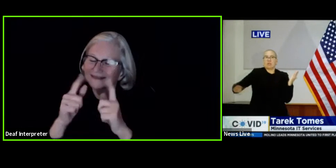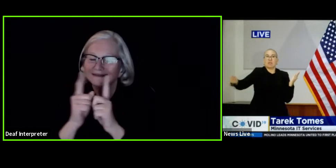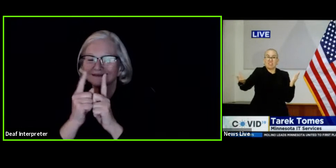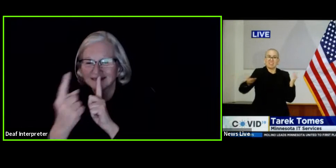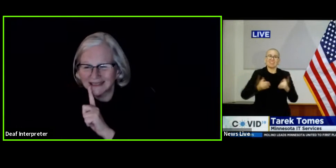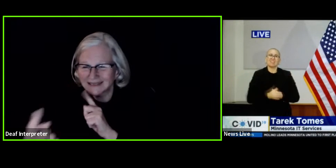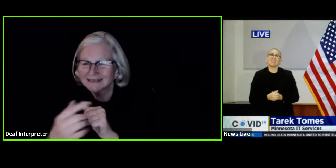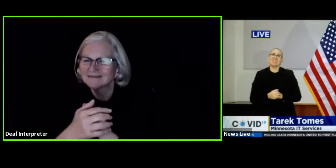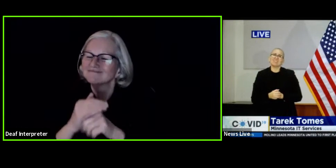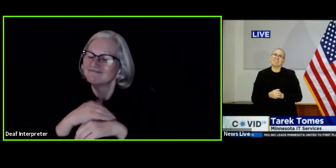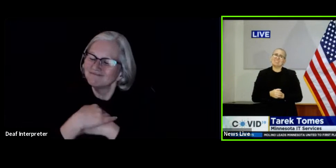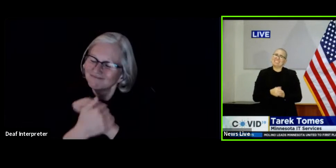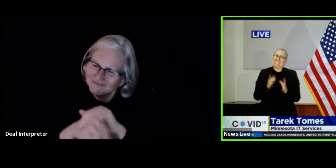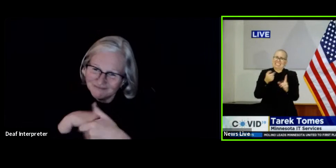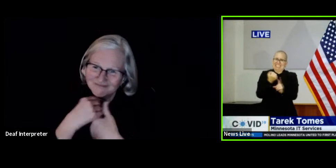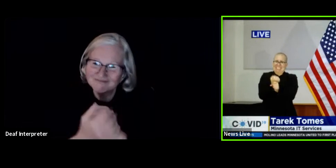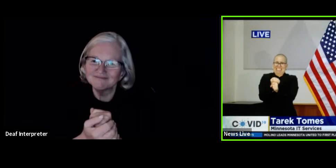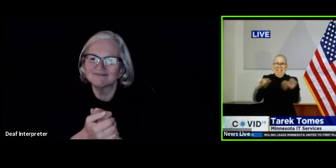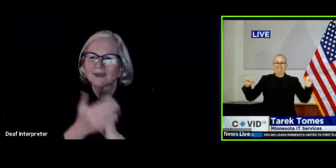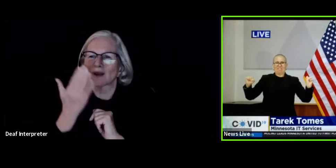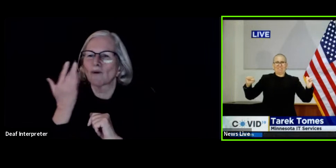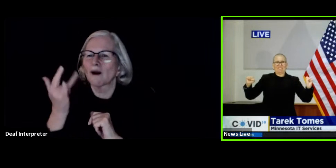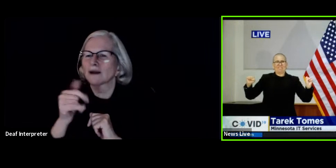SO THAT WE DON'T SPREAD IT TO SOMEONE ELSE.